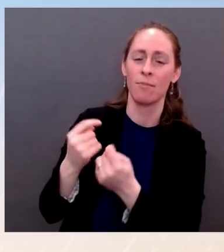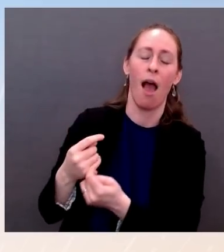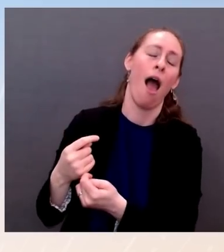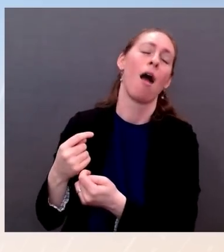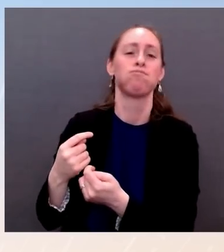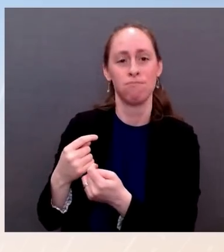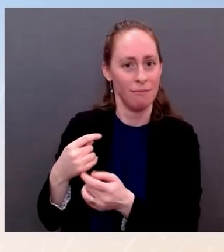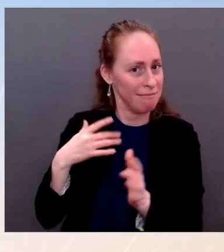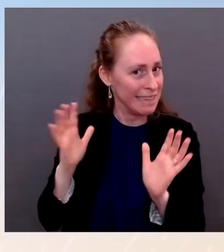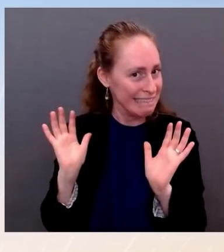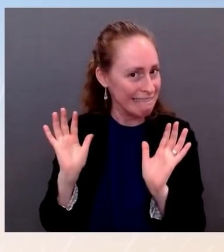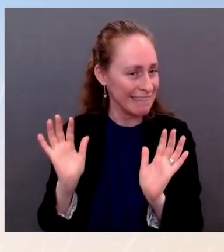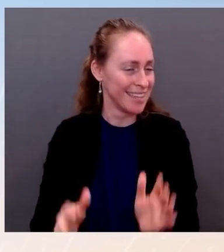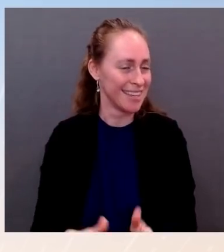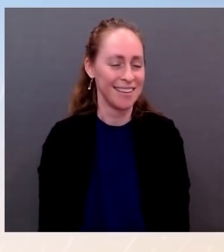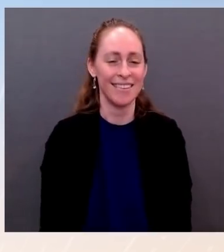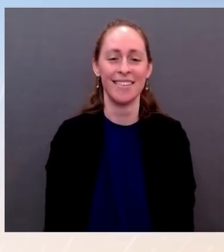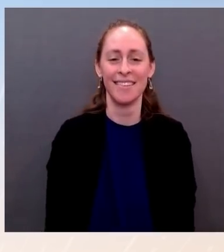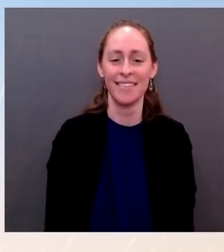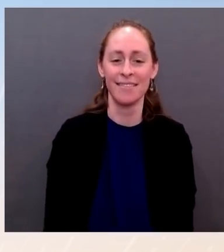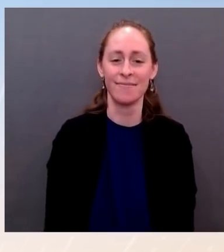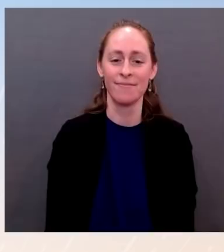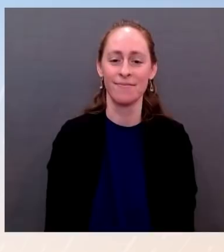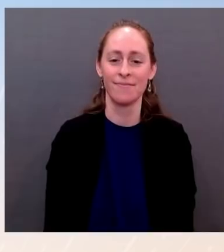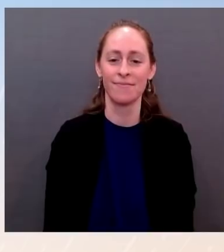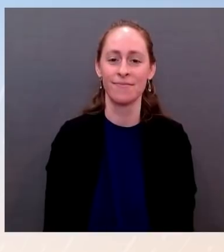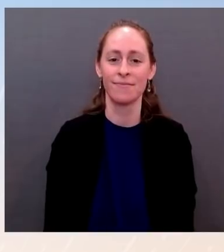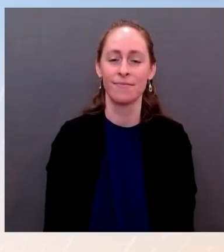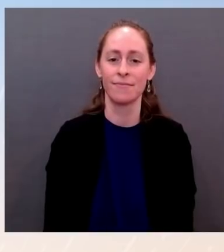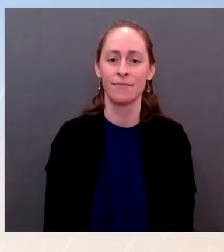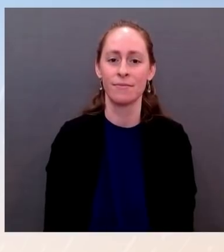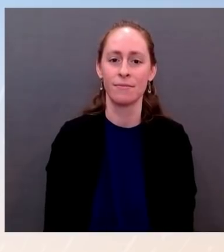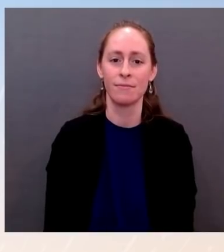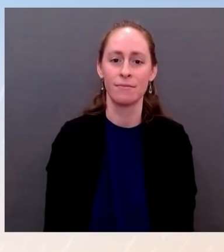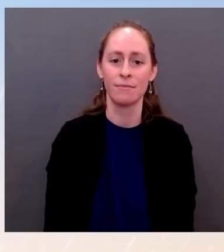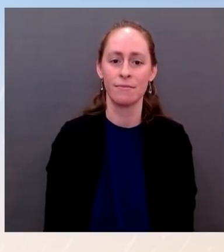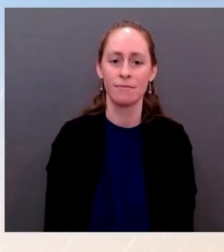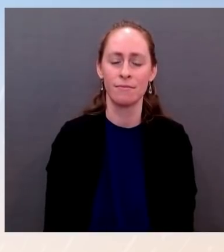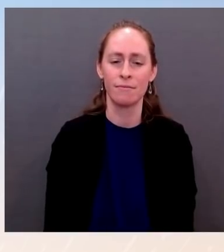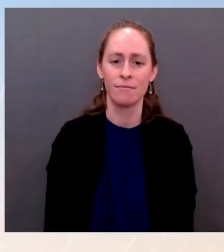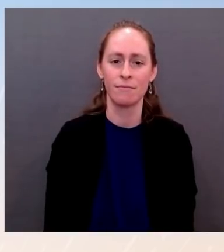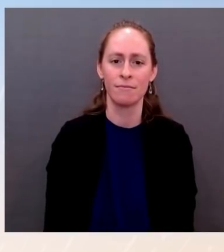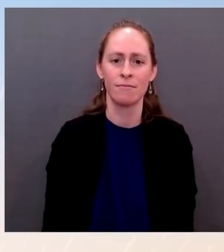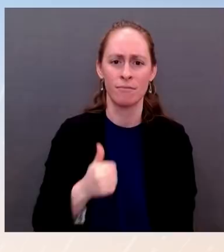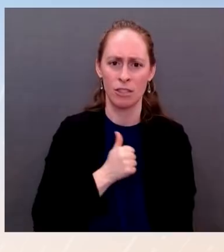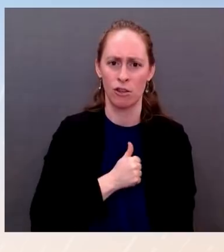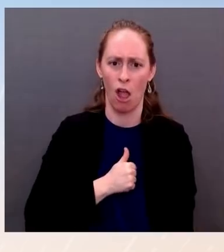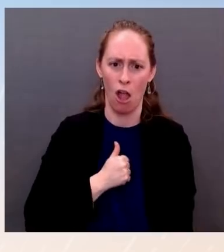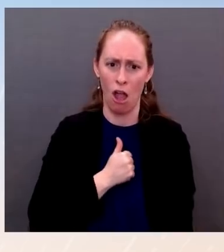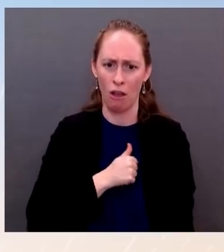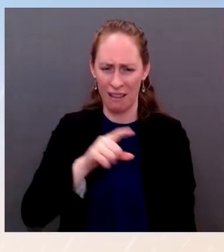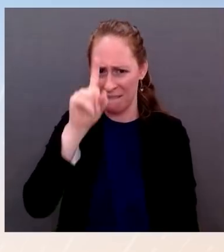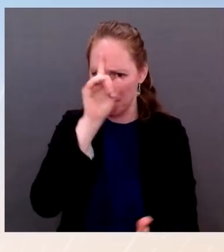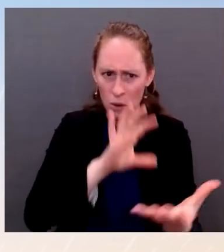I apologize for the confusion. So he's -- the President is still in a meeting. Karine here is going to monitor when he gets out of the meeting, when you all need to depart.